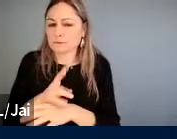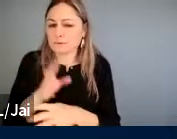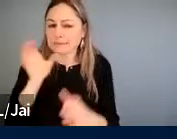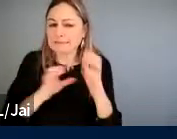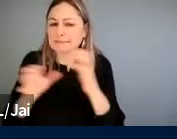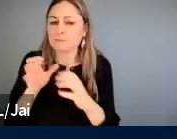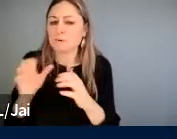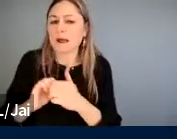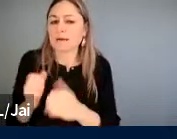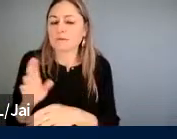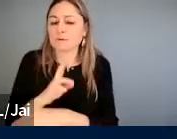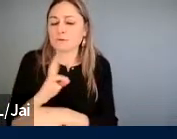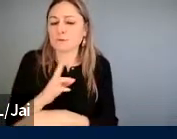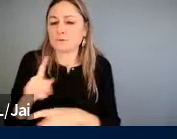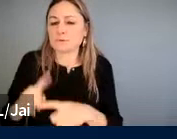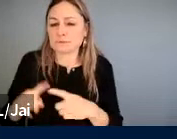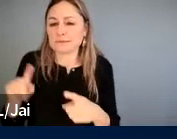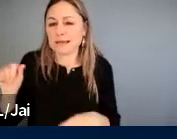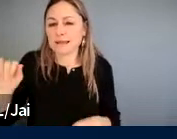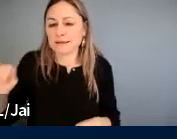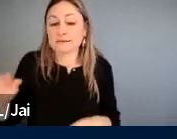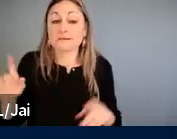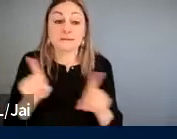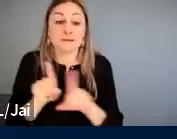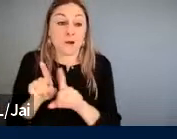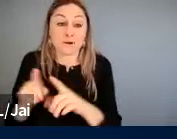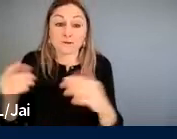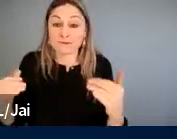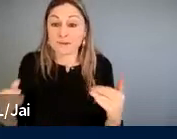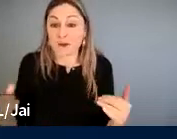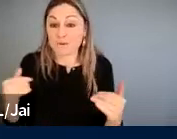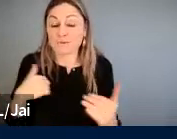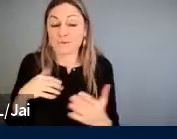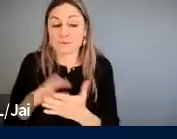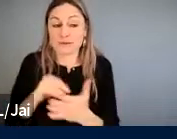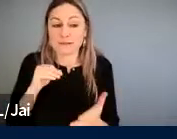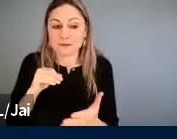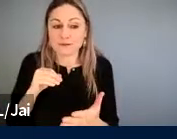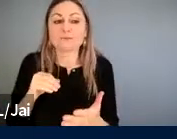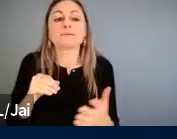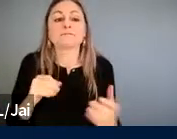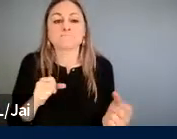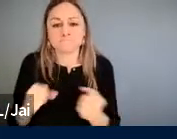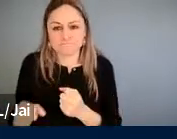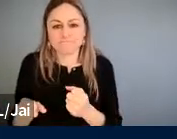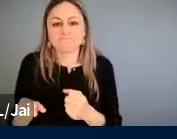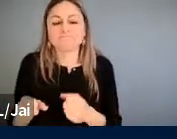And that's all to say that we also learned and heard predominantly around the AI risk